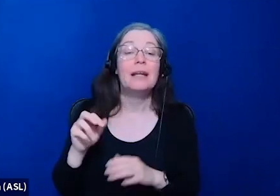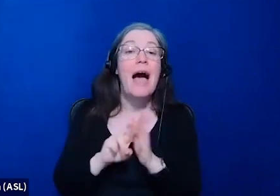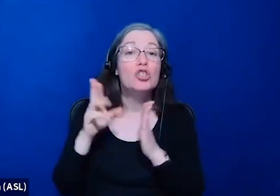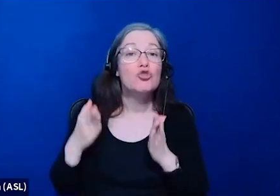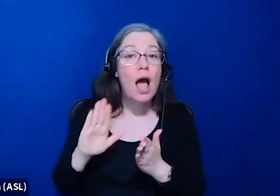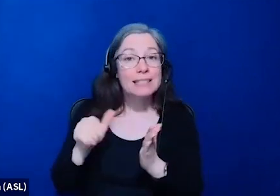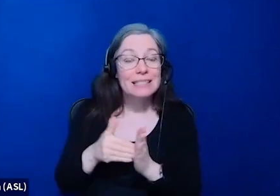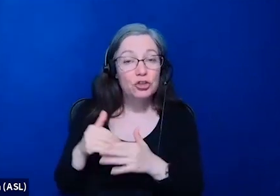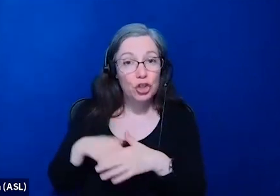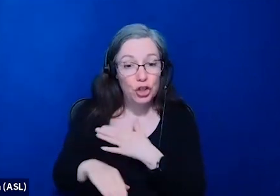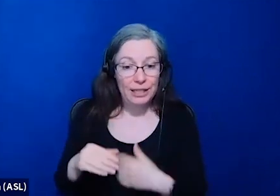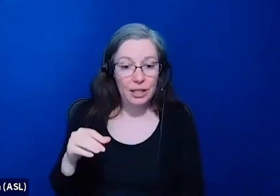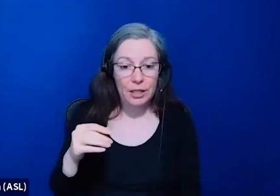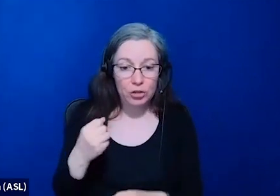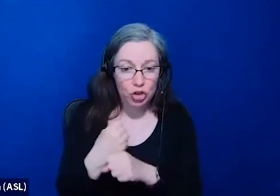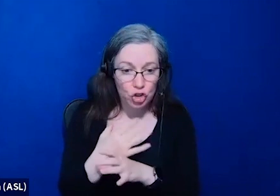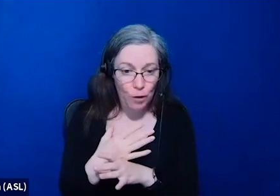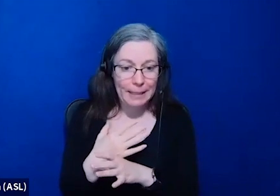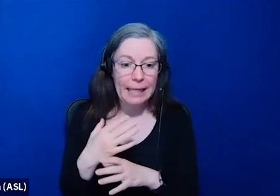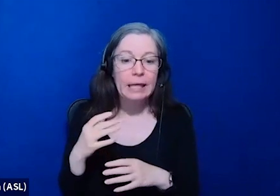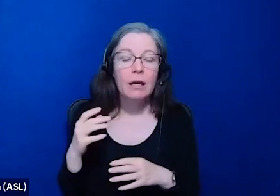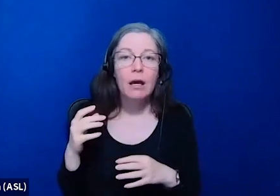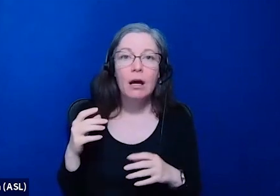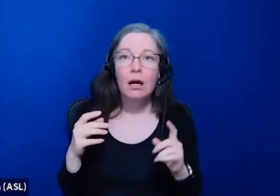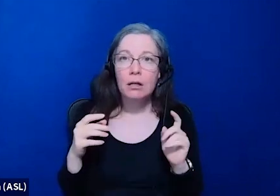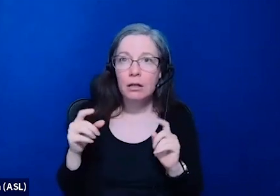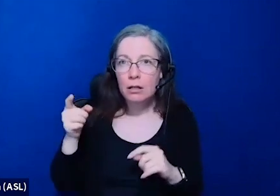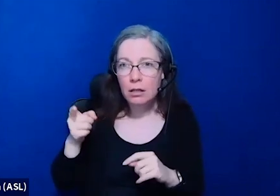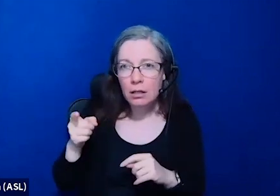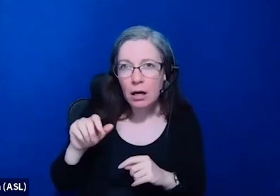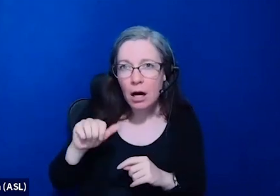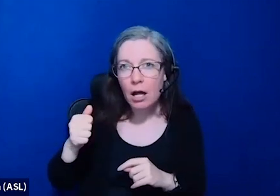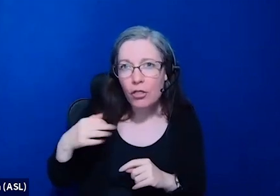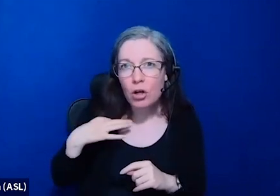with the other candidates. This is Michal Chrusciel, who's also a disabled person.